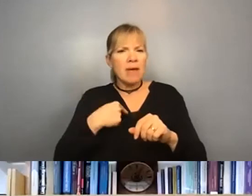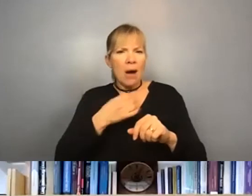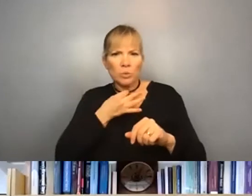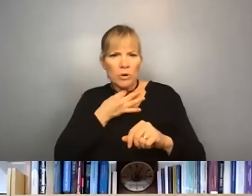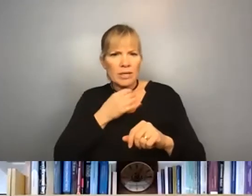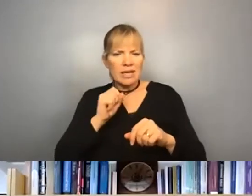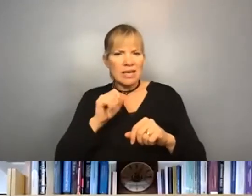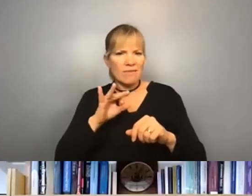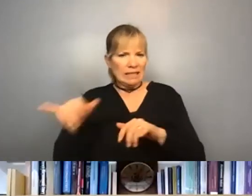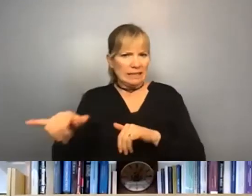Yeah, I was kind of wondering if it's similar, if they are similar to the dissatisfaction with in-person visits, you know, we know that that can be a problem in general with lack of accessibility and other barriers to quality healthcare for people with disabilities.